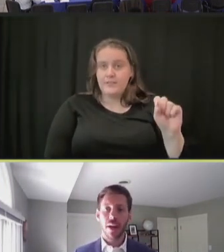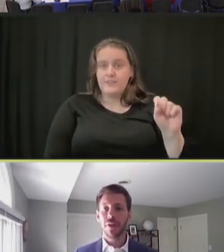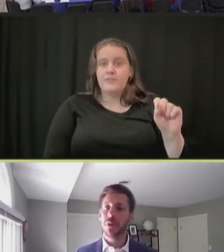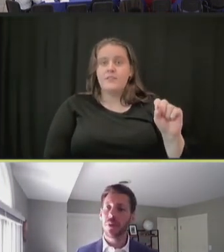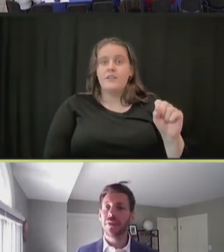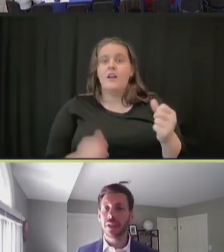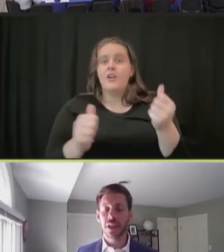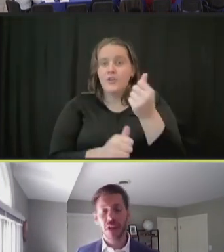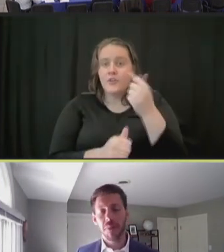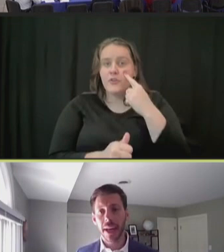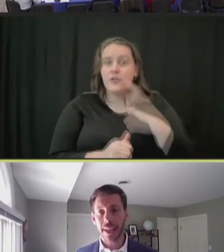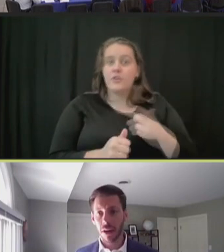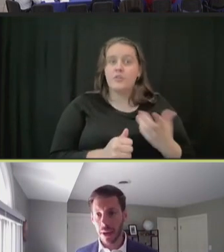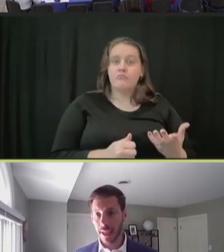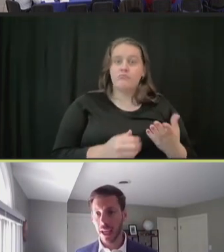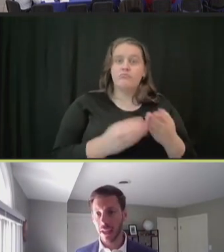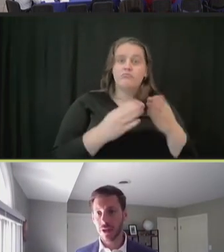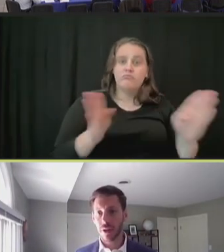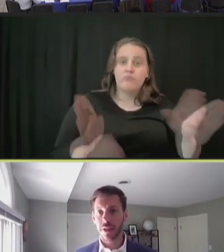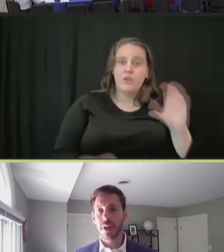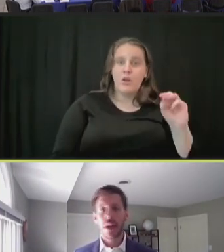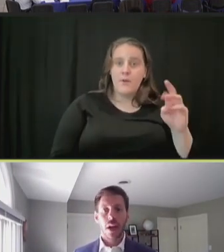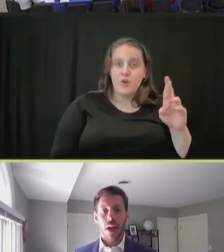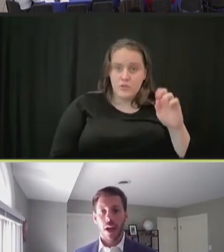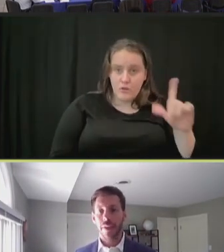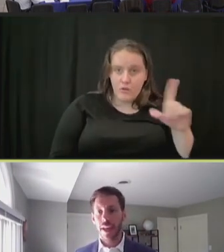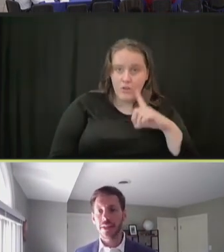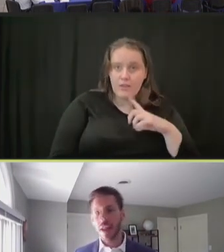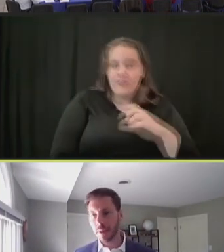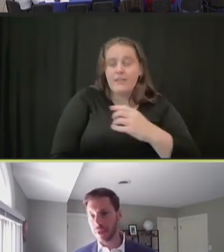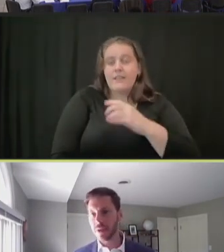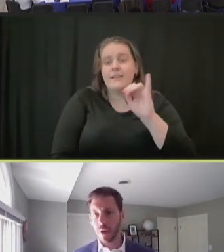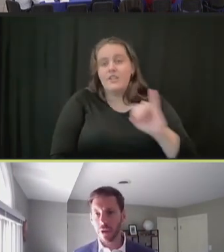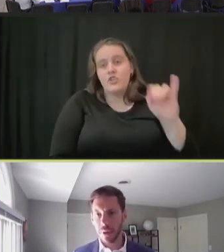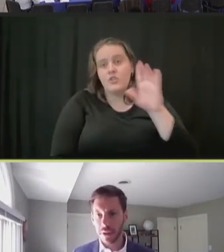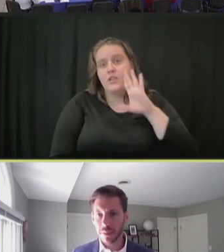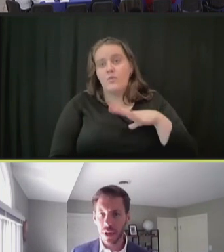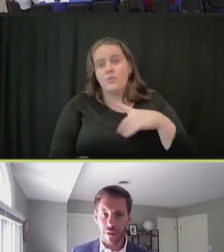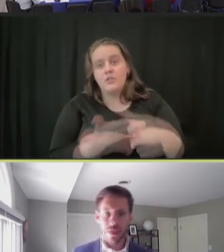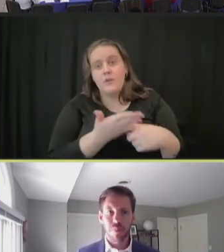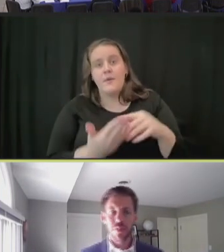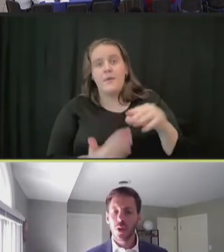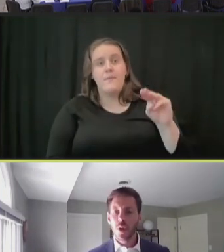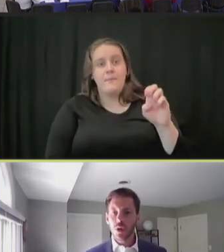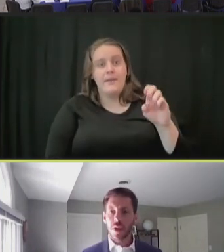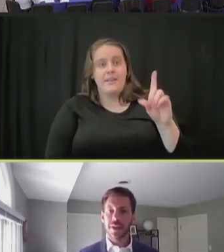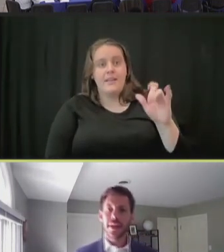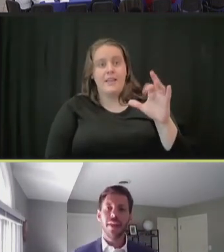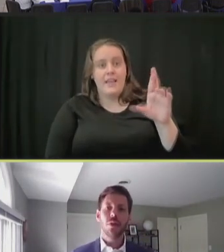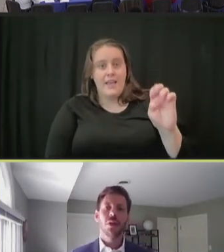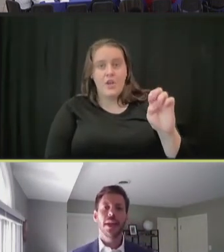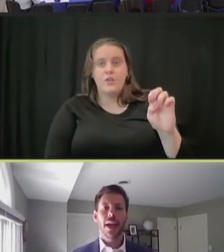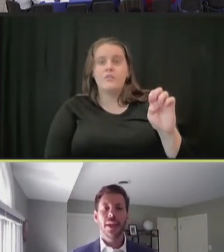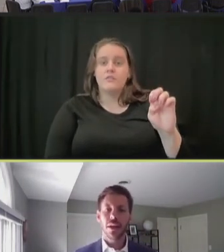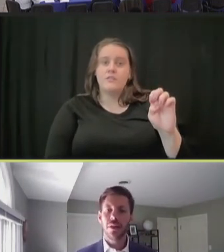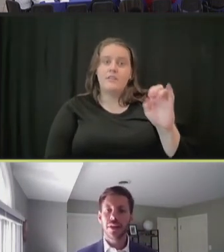I'll very briefly touch on Medicare and Medicaid insurance on the next slide, but those have already been covered. So, on the slide that we're looking at here, this